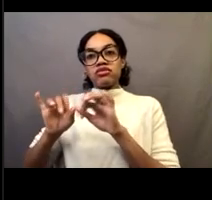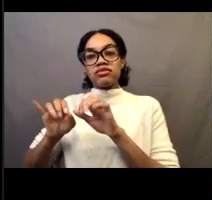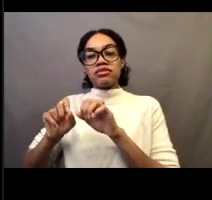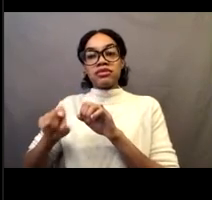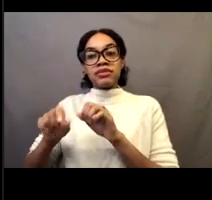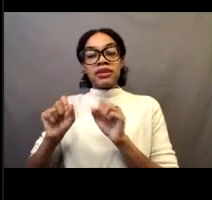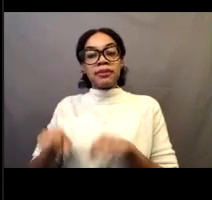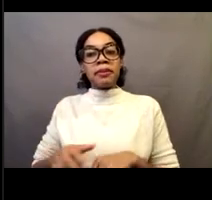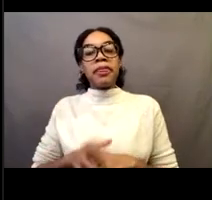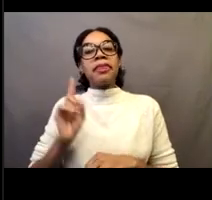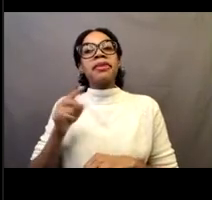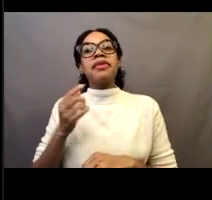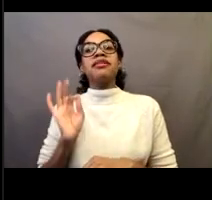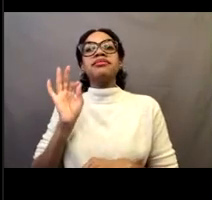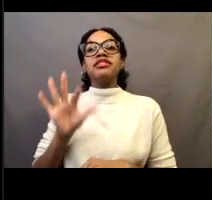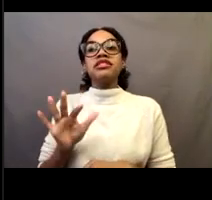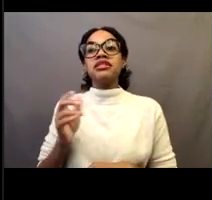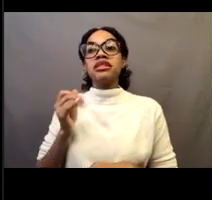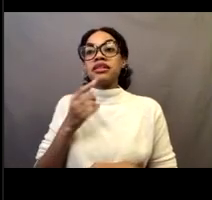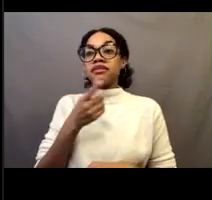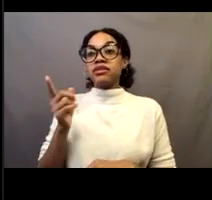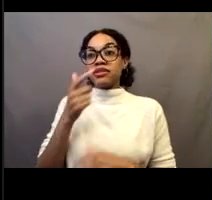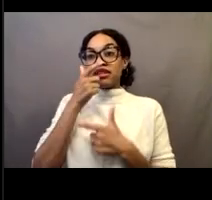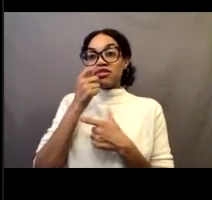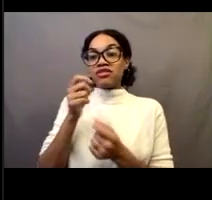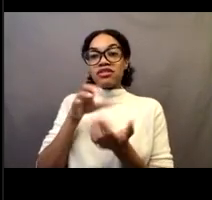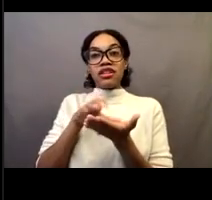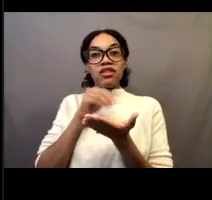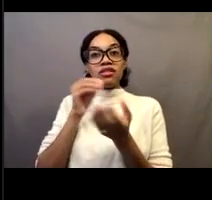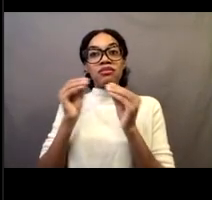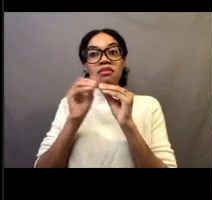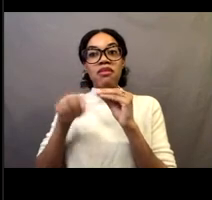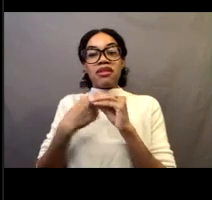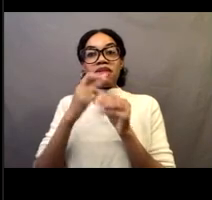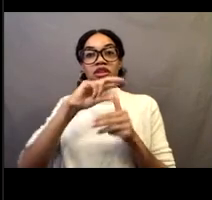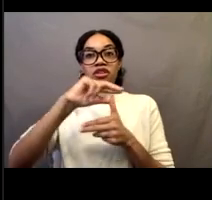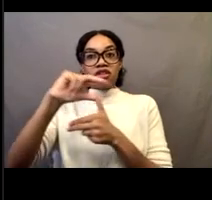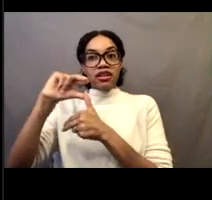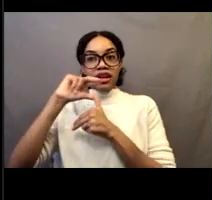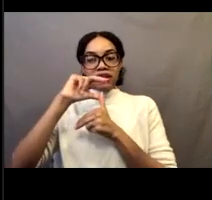I just want to mention too, that if you're interested in learning more about hurricanes, the storms themselves